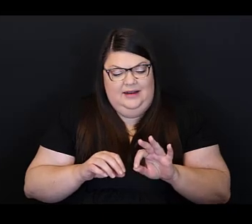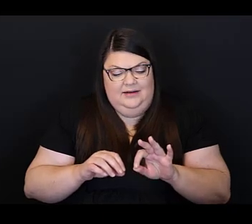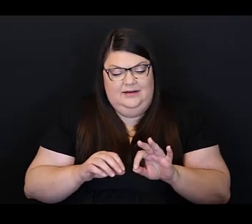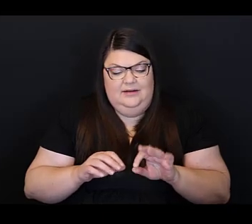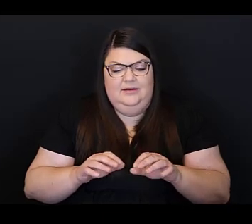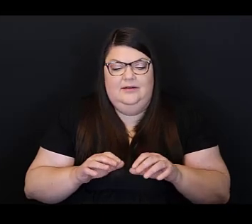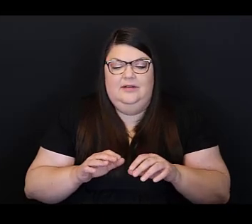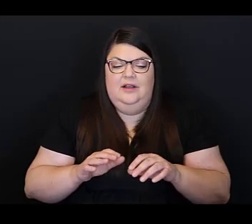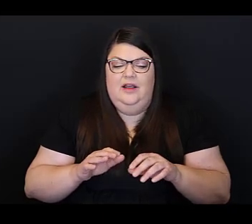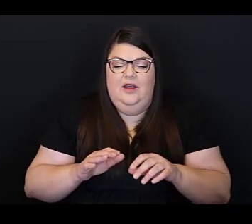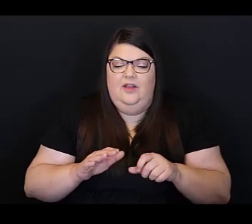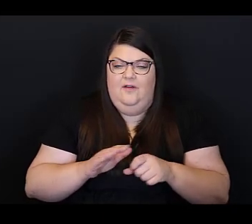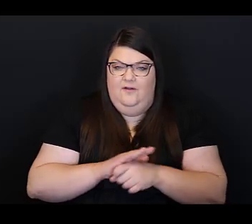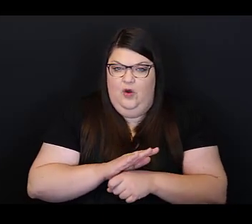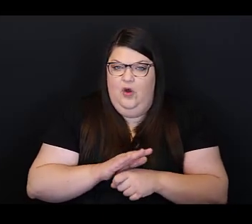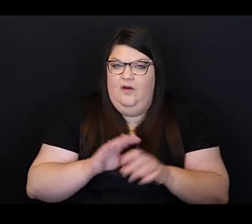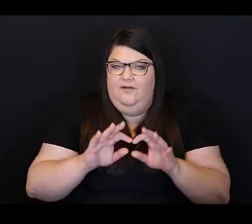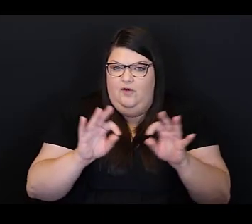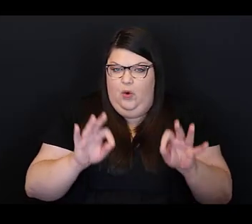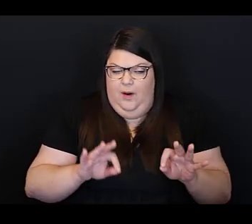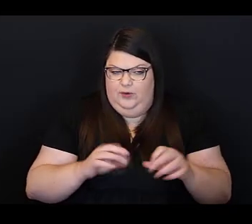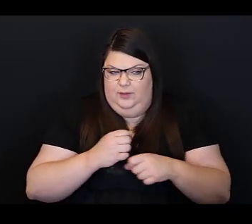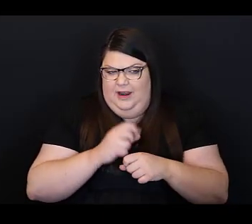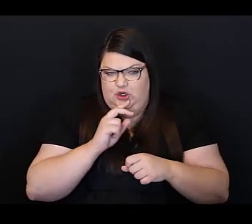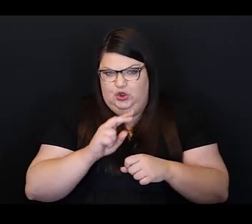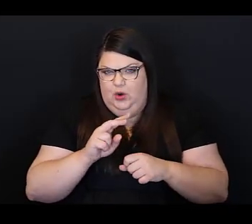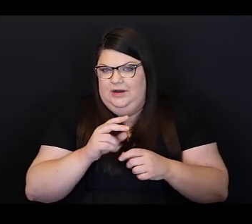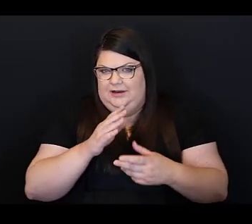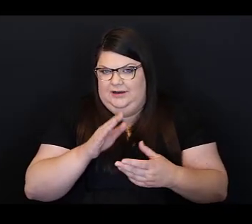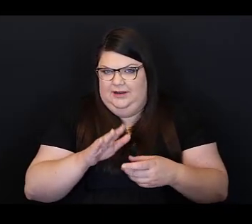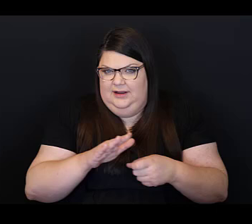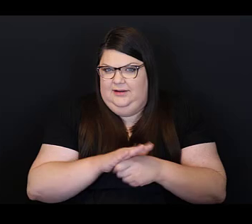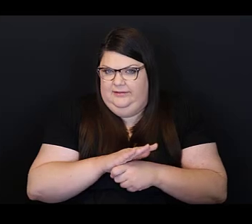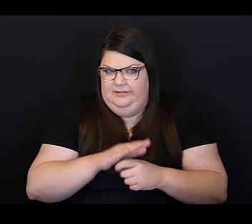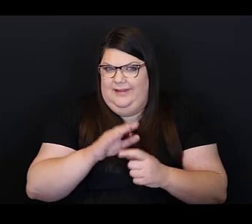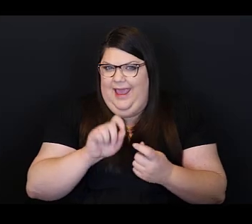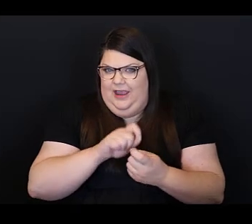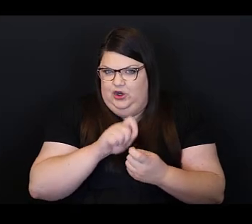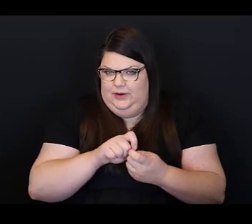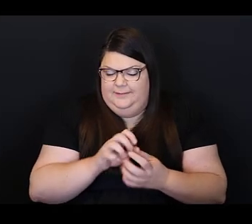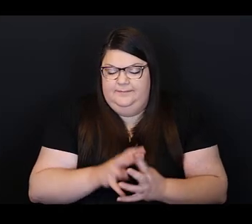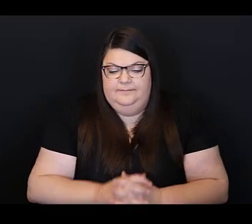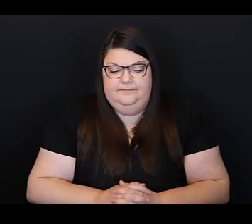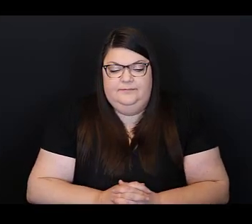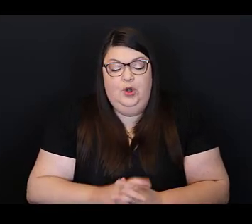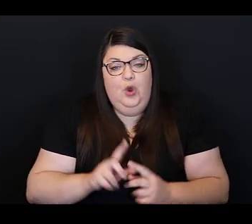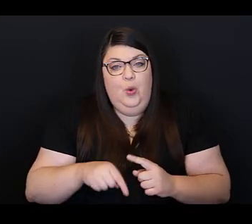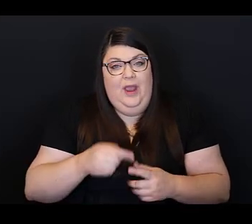library online submission form for completeness and accuracy. Once you have finished your review